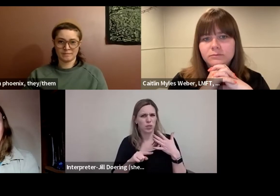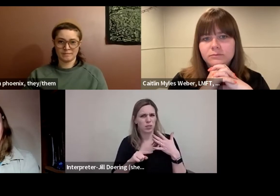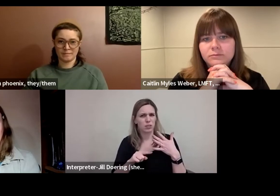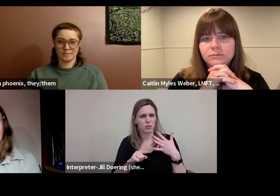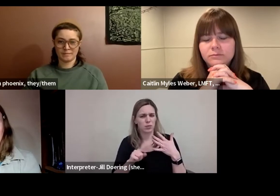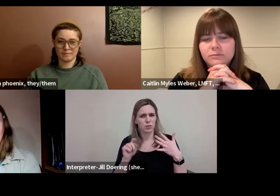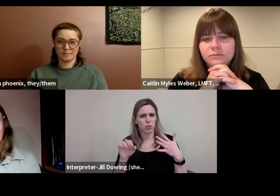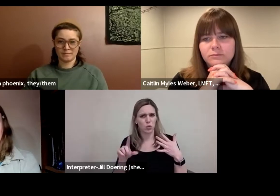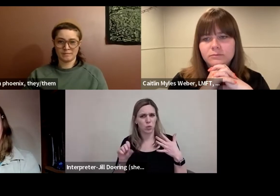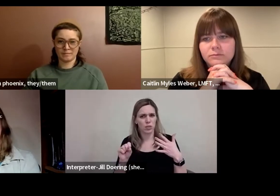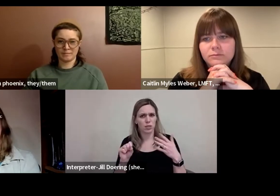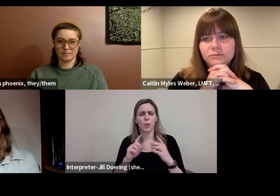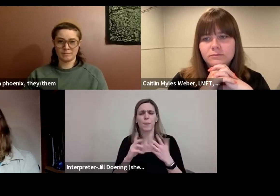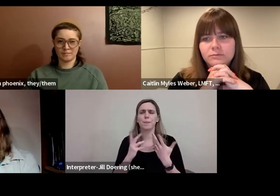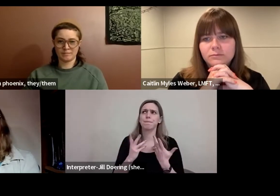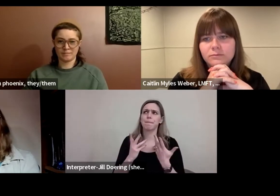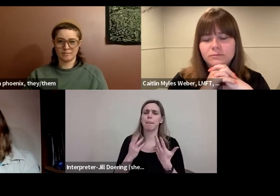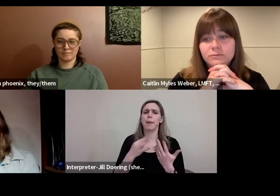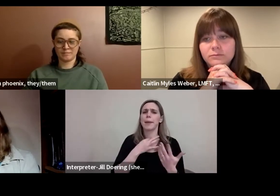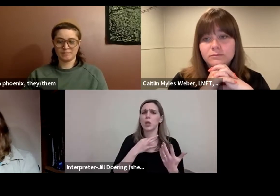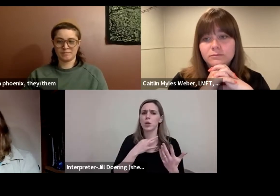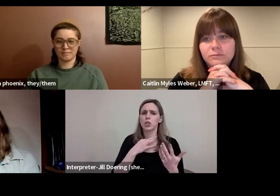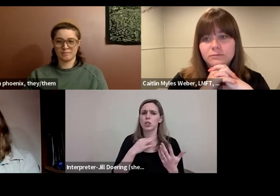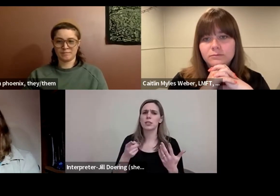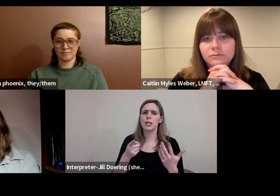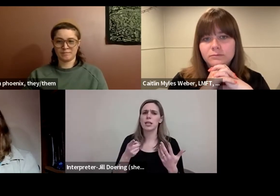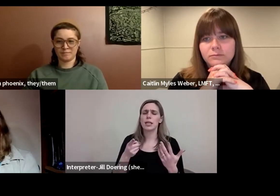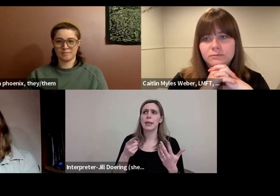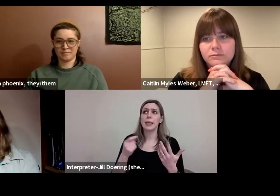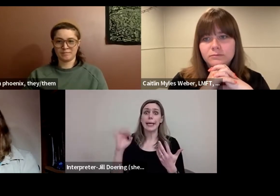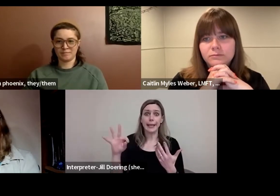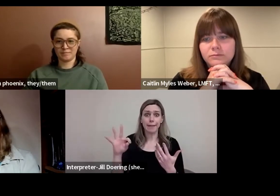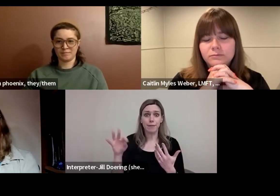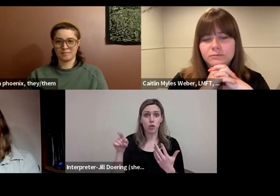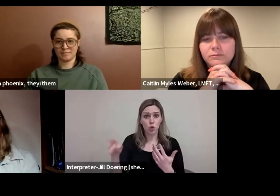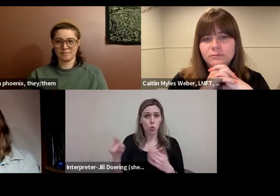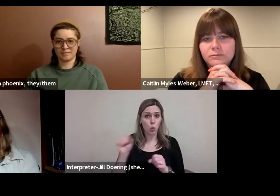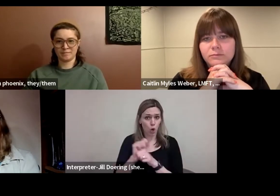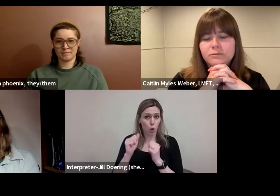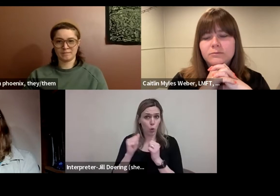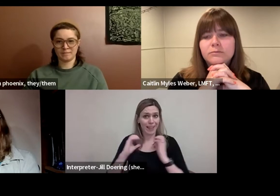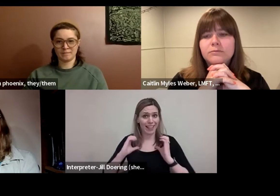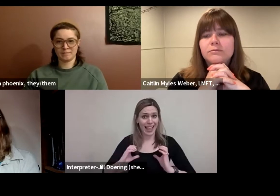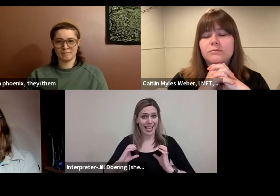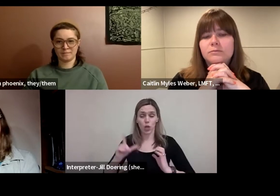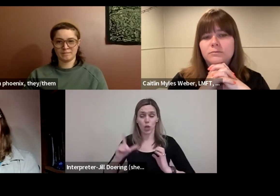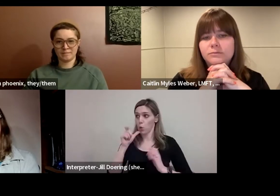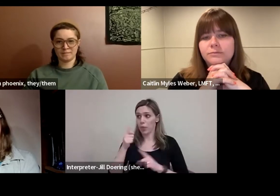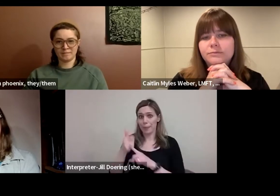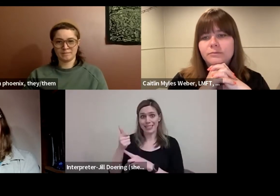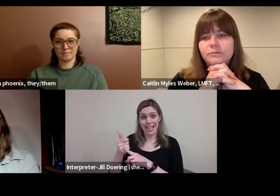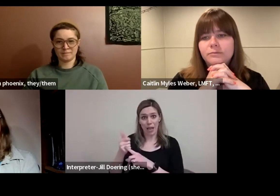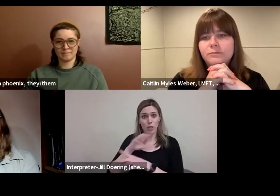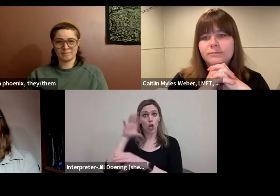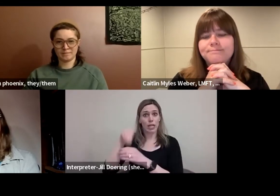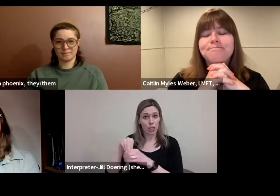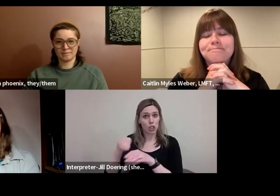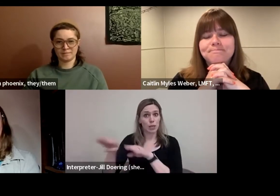how you work with clients who may be engaging in behaviors that could be potentially harmful